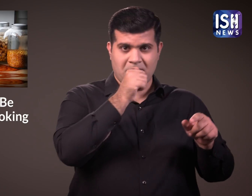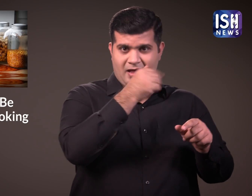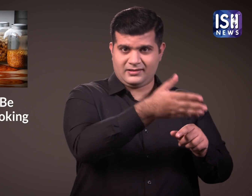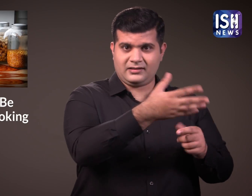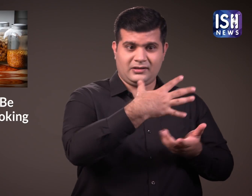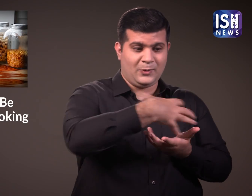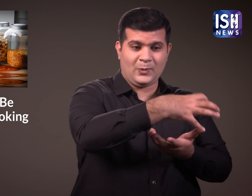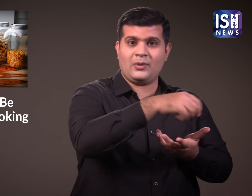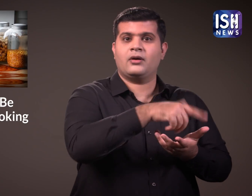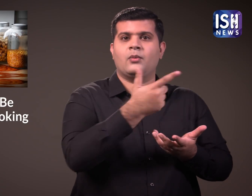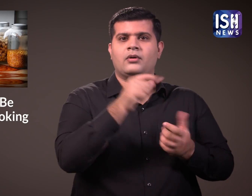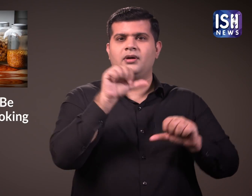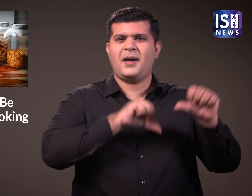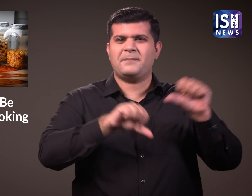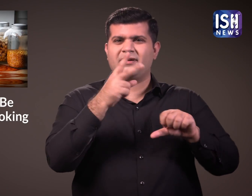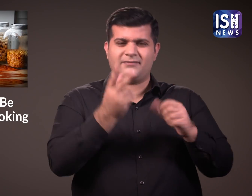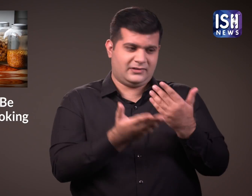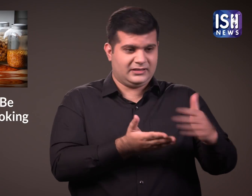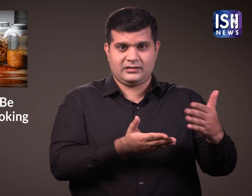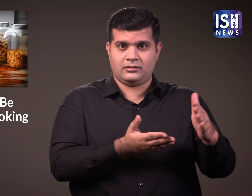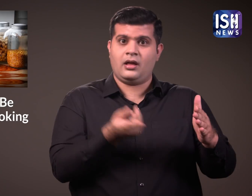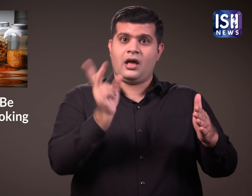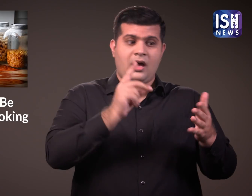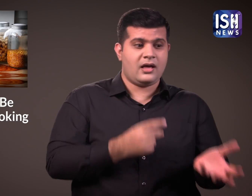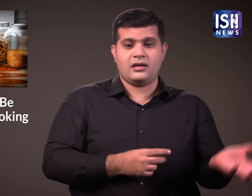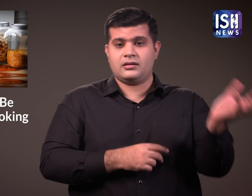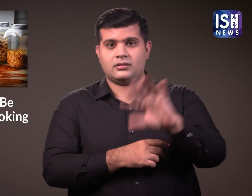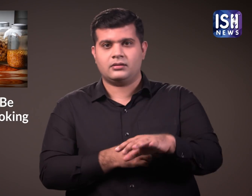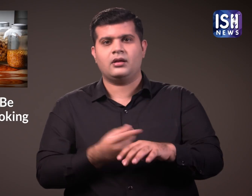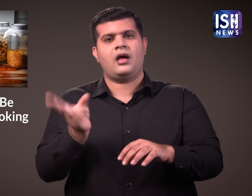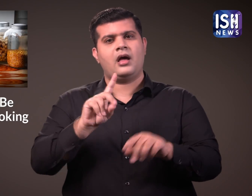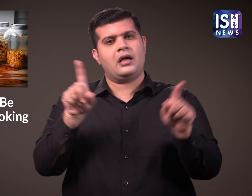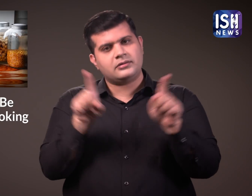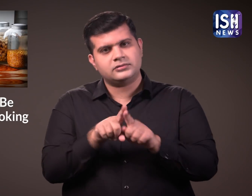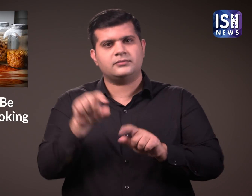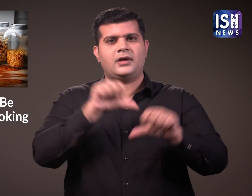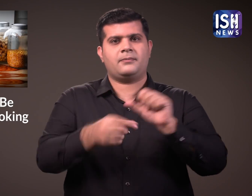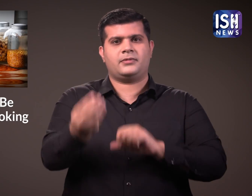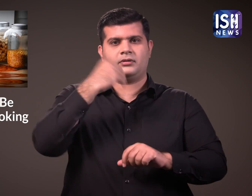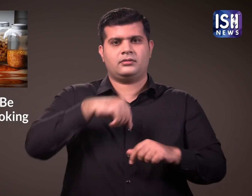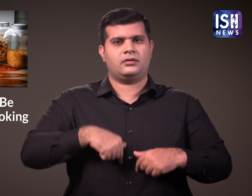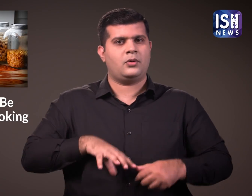and it contains chemicals. If this water is used while cooking you will consume the chemicals in the water.